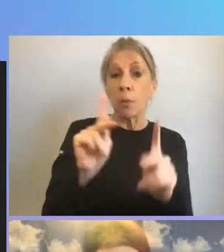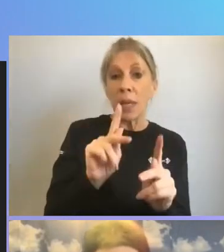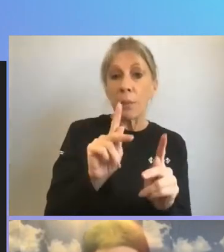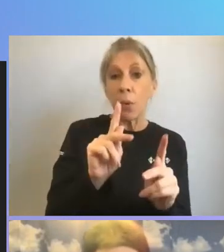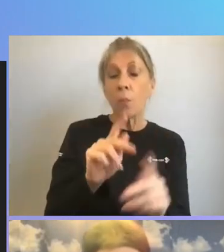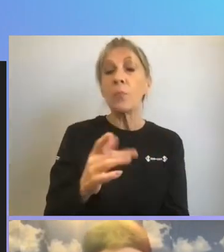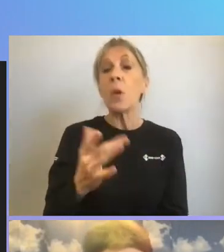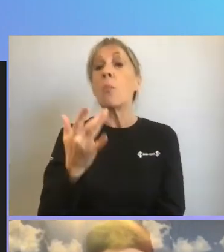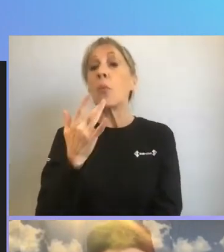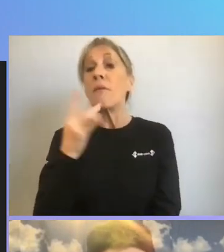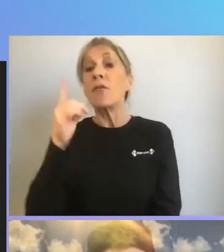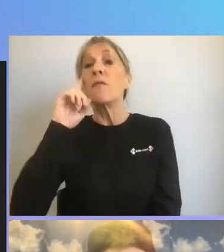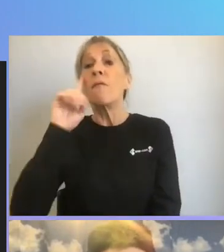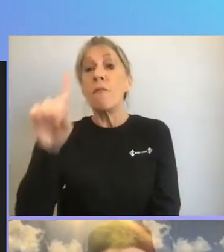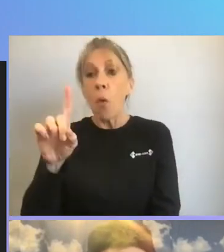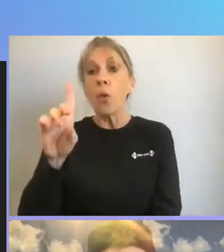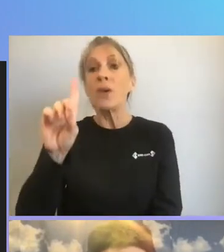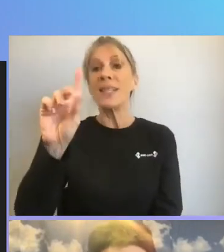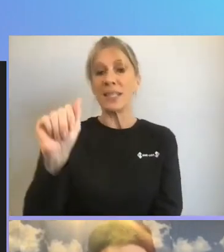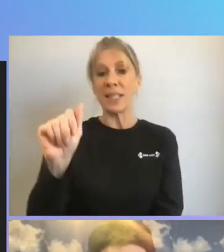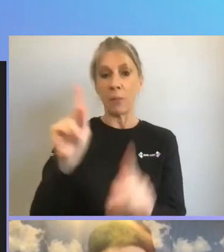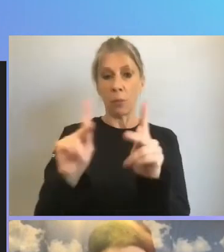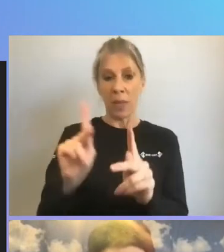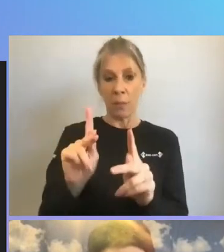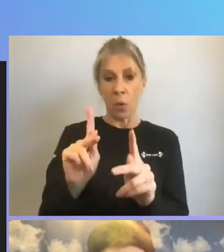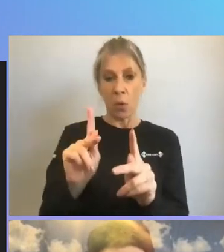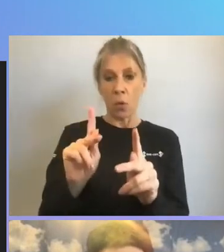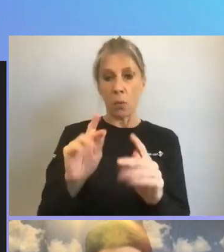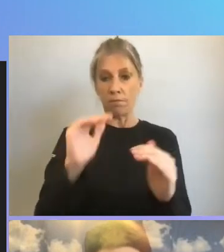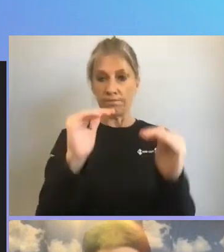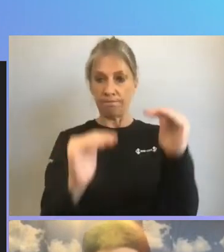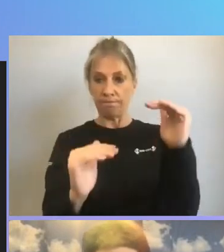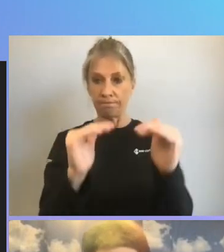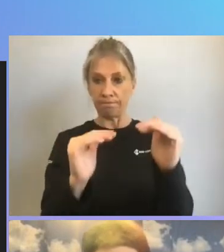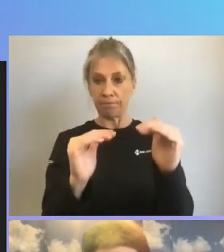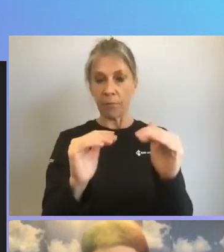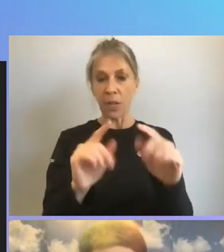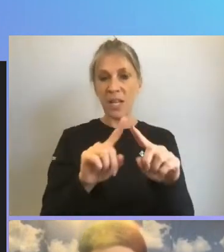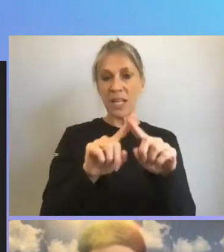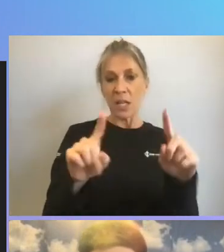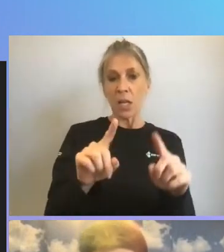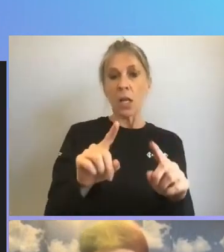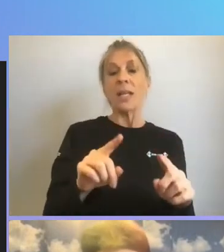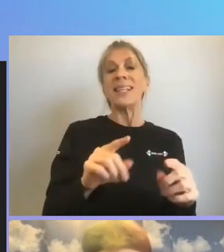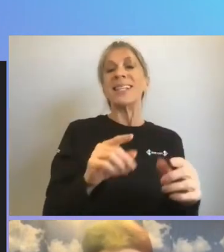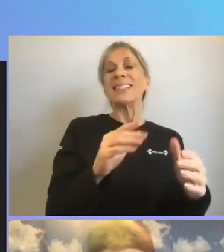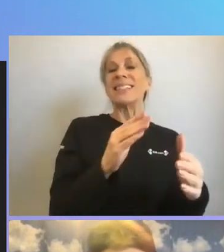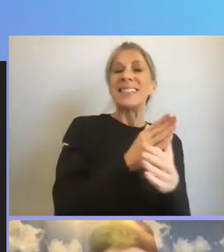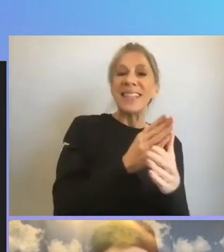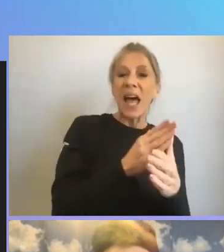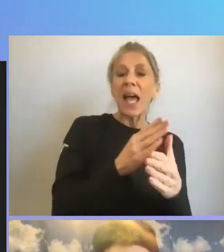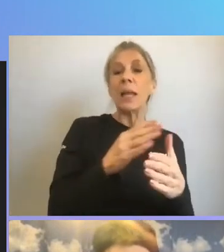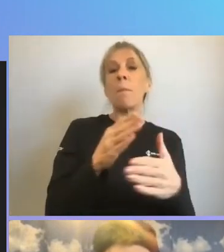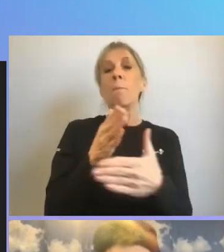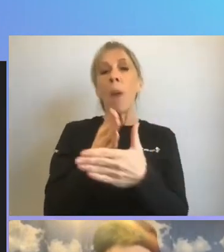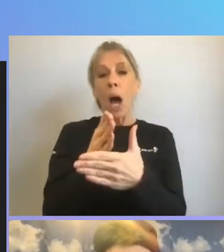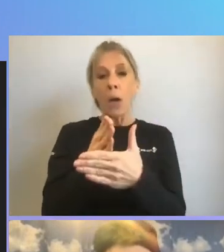disabled people. Uh weighted on a slight moderate strong or no